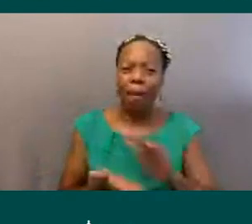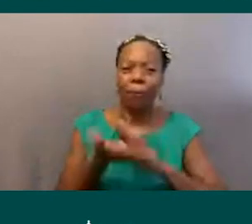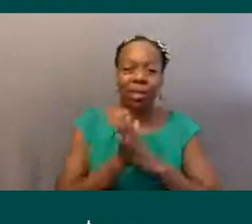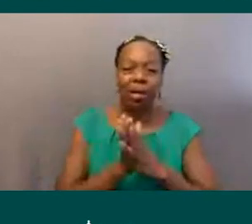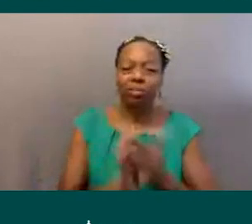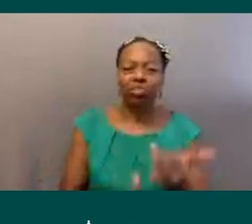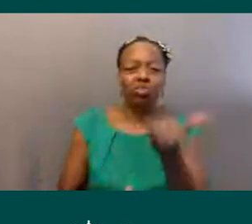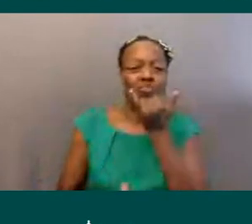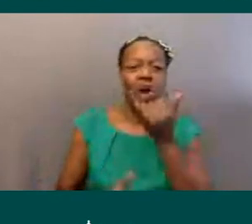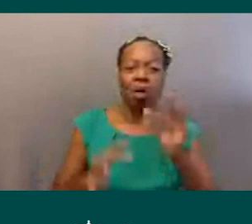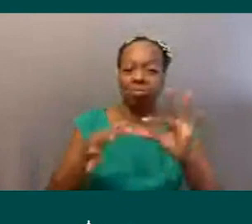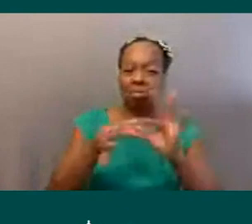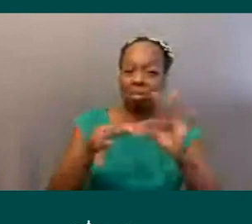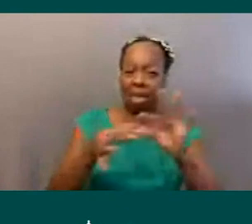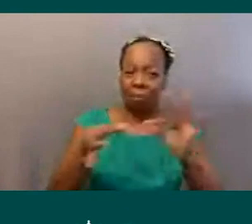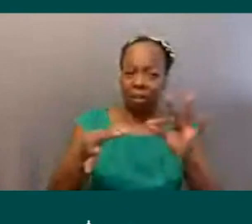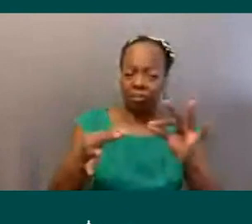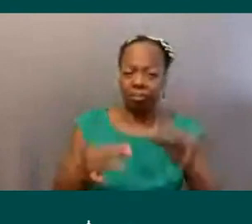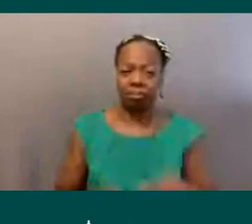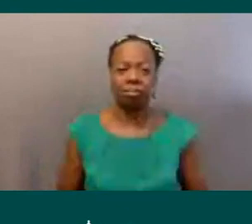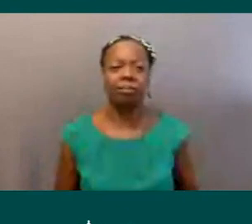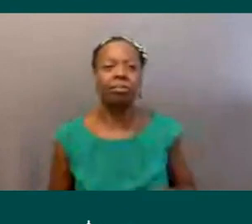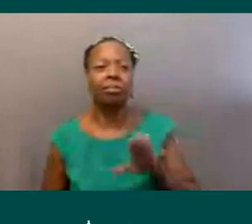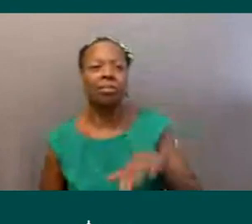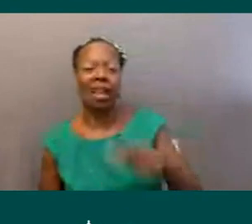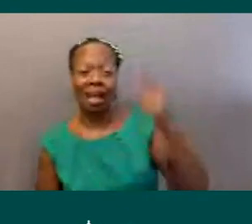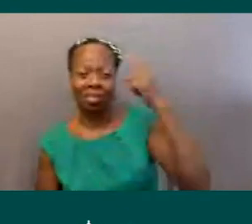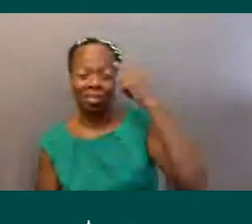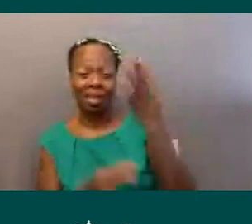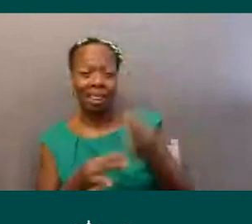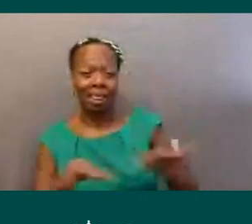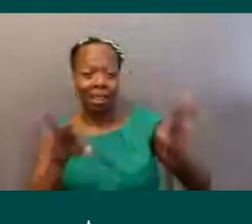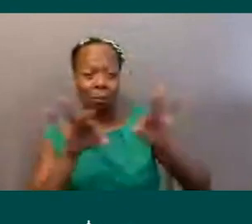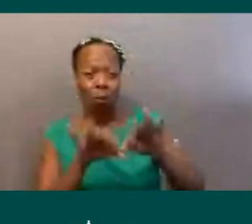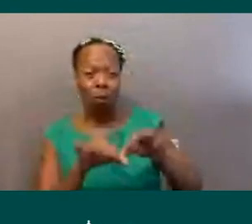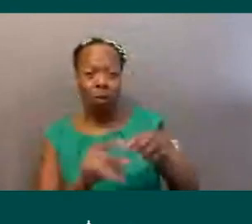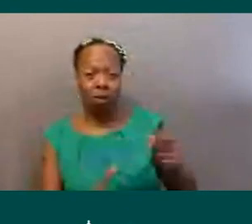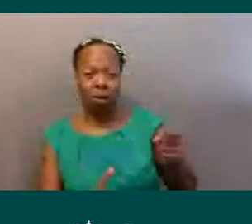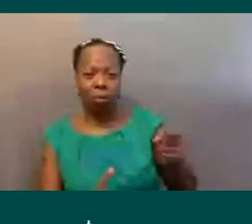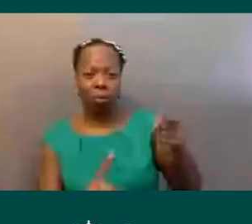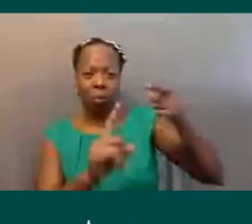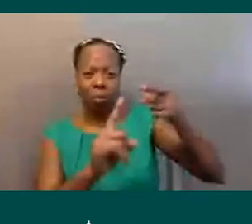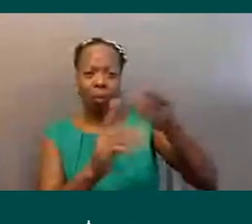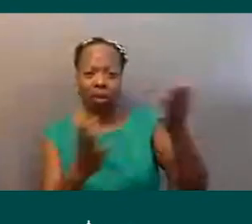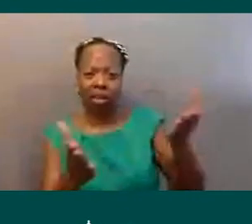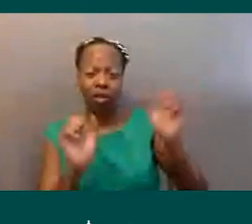I think the important point here is that you can actually strengthen the muscles